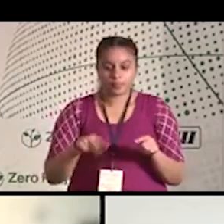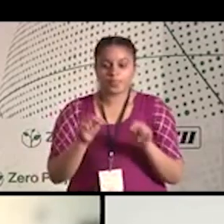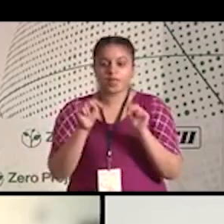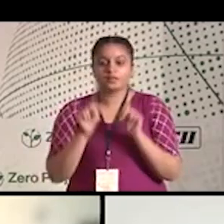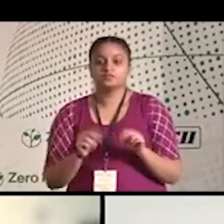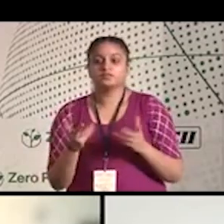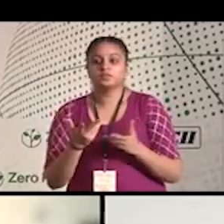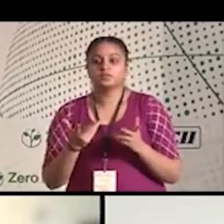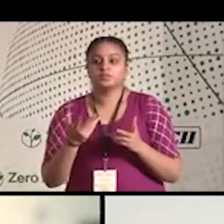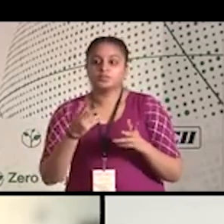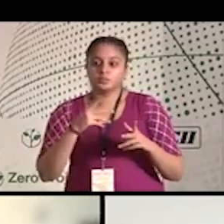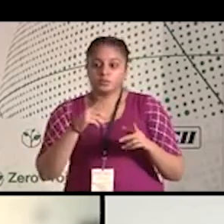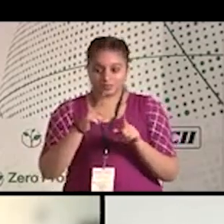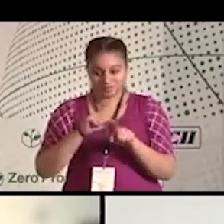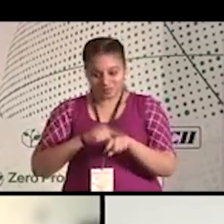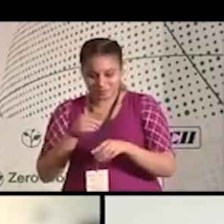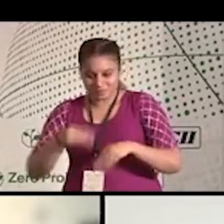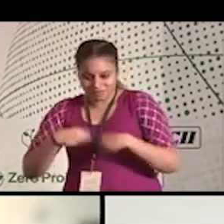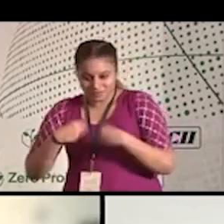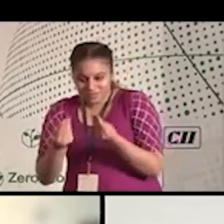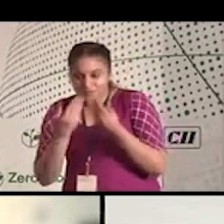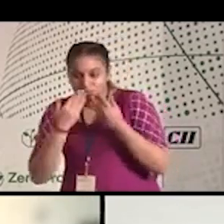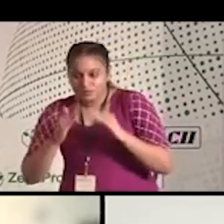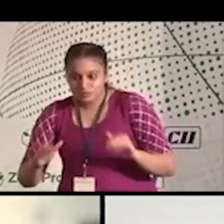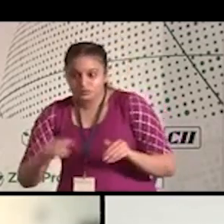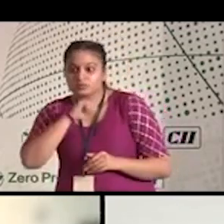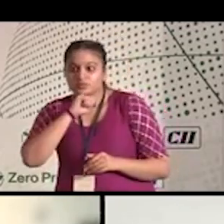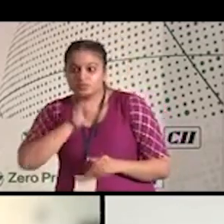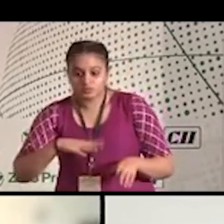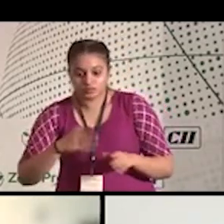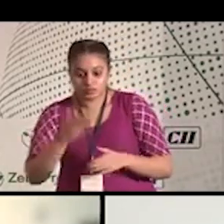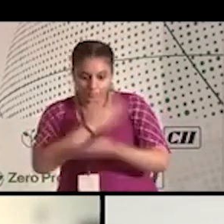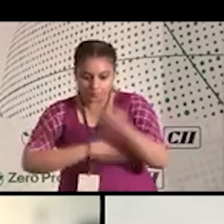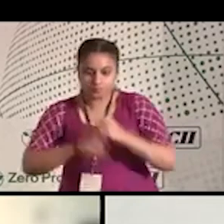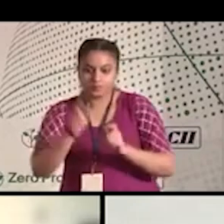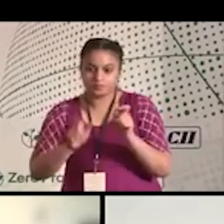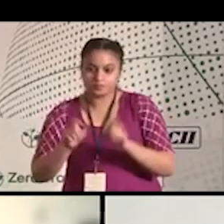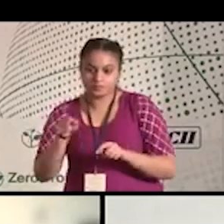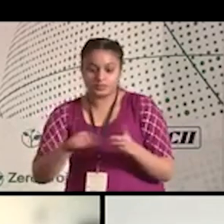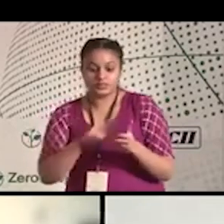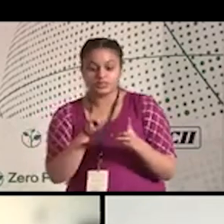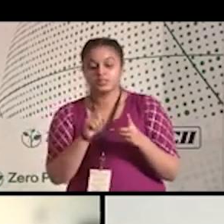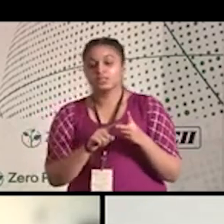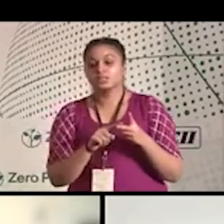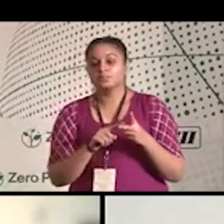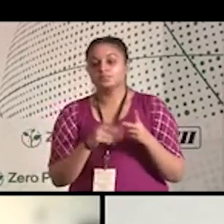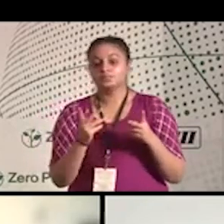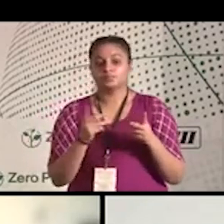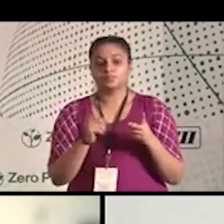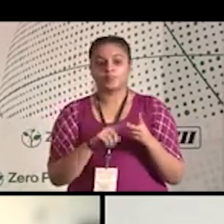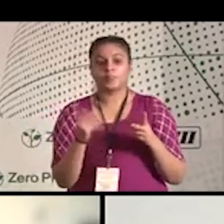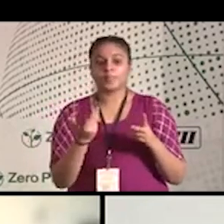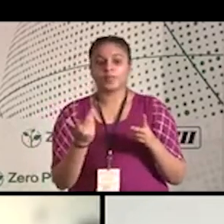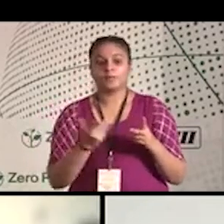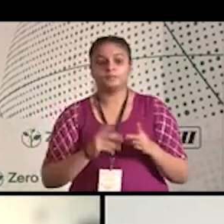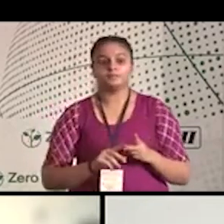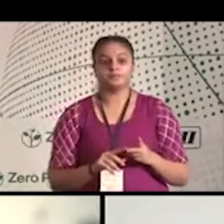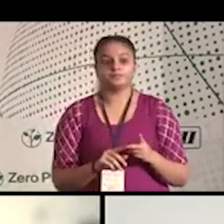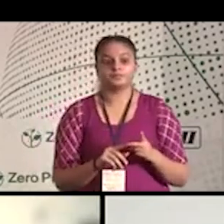and give opportunities to children and young adults with disabilities. That's one. The second thing is that